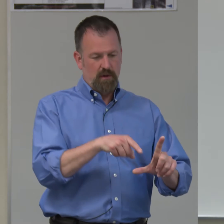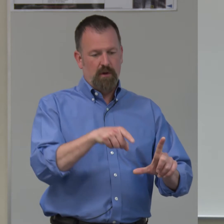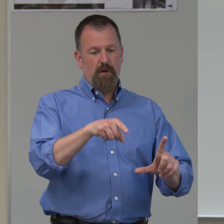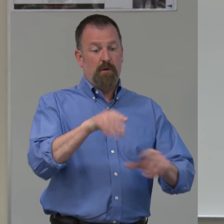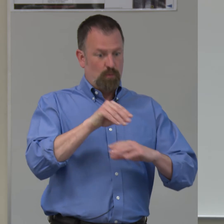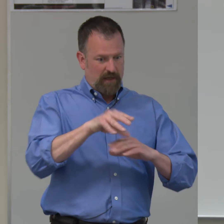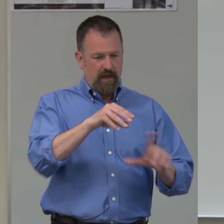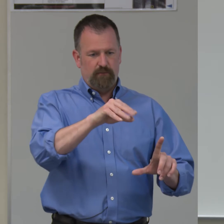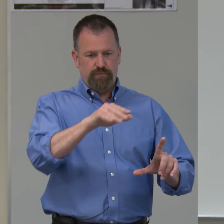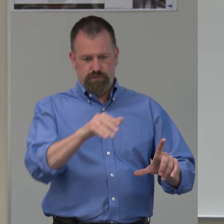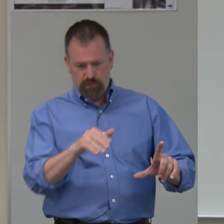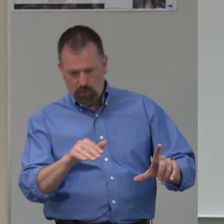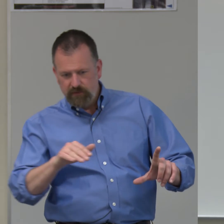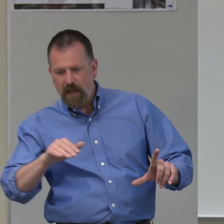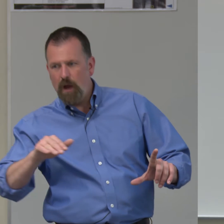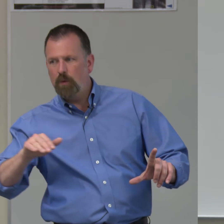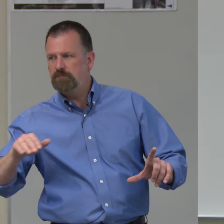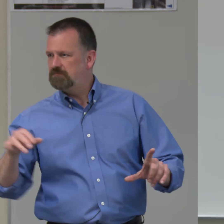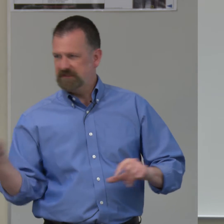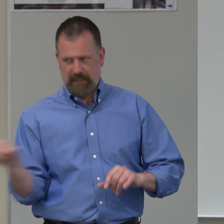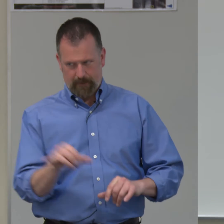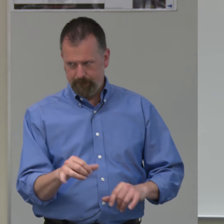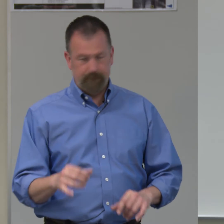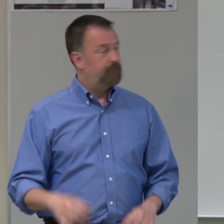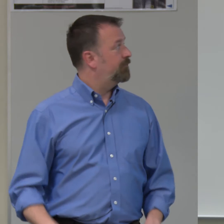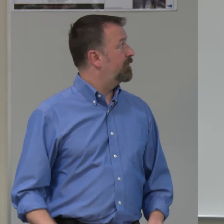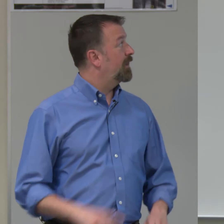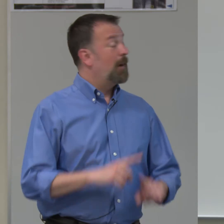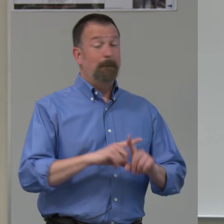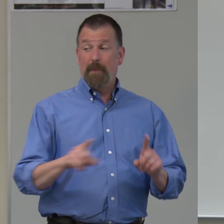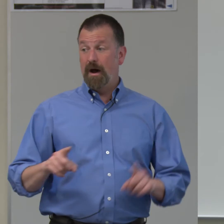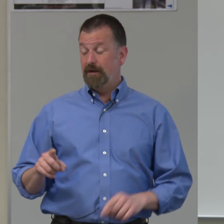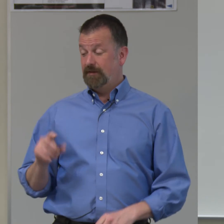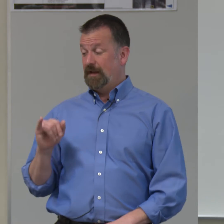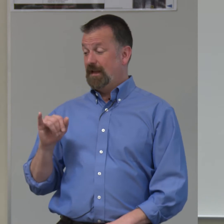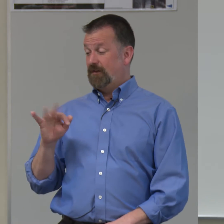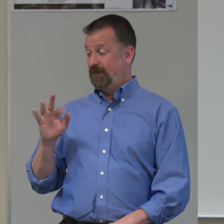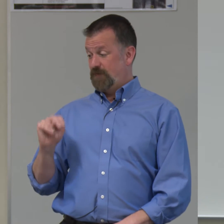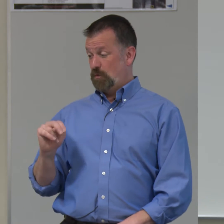where these go down, but if you don't have interferon-gamma there,